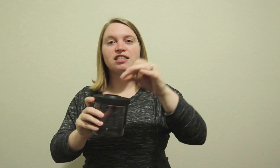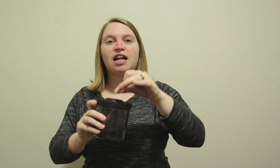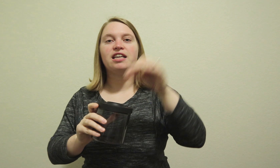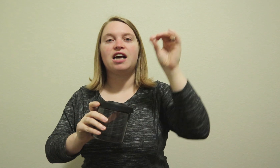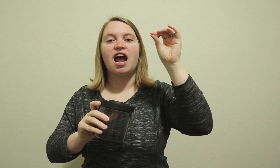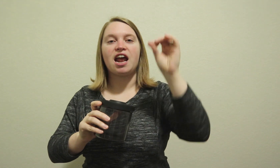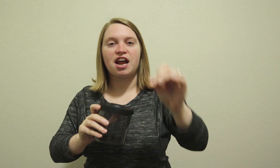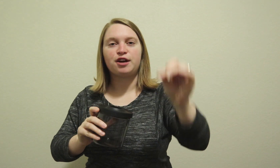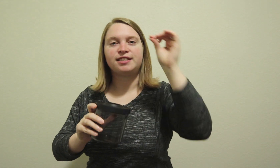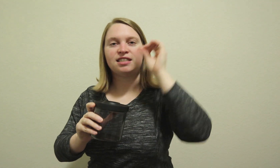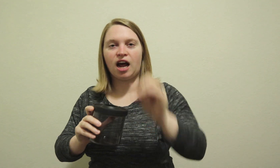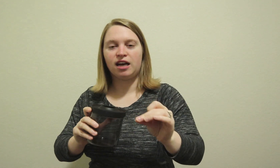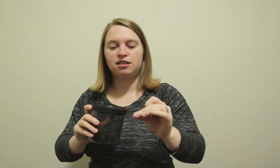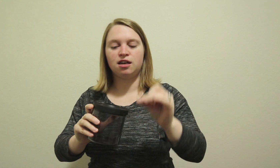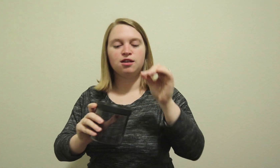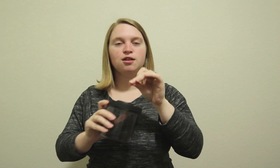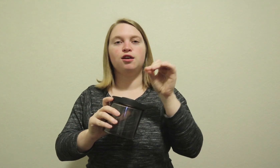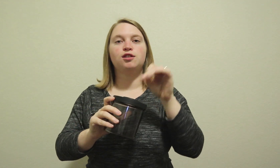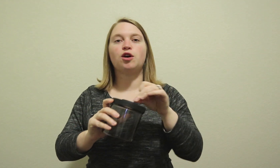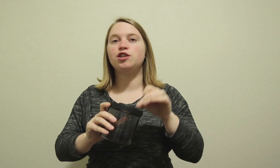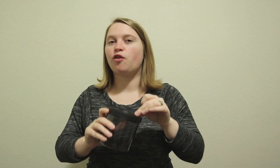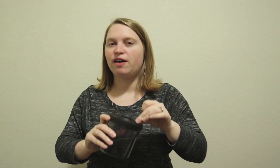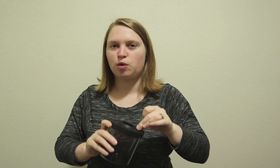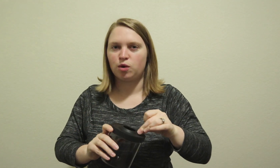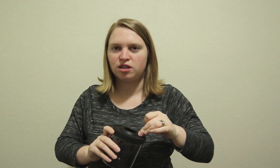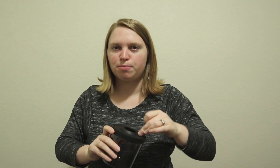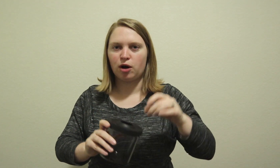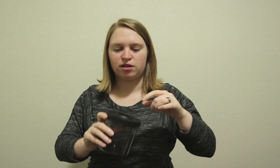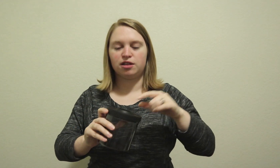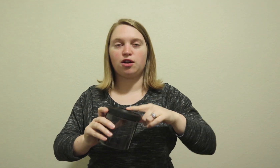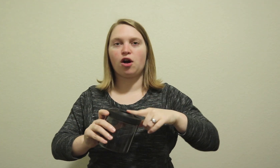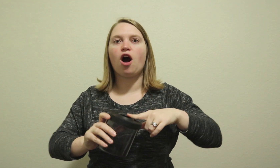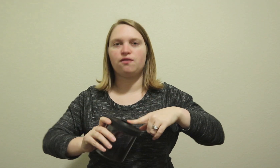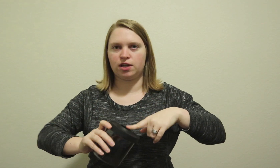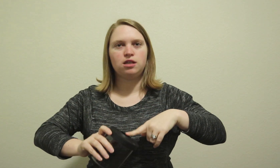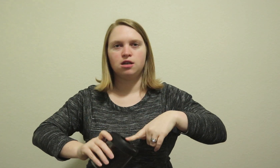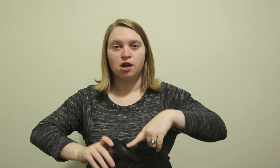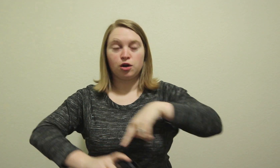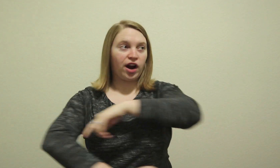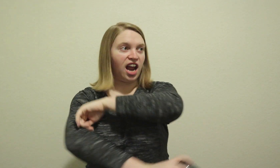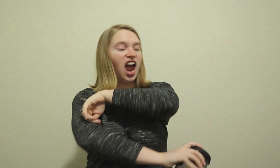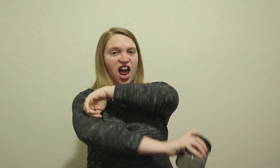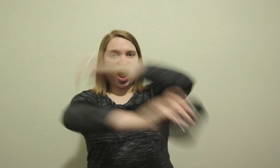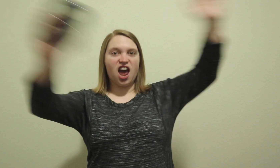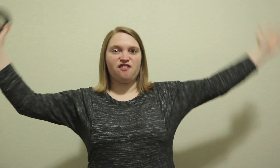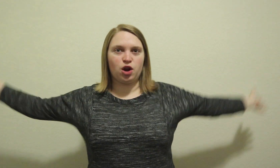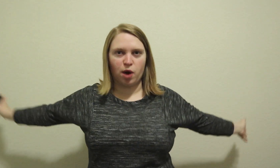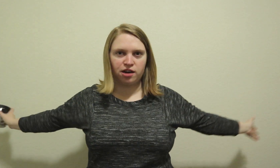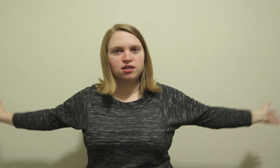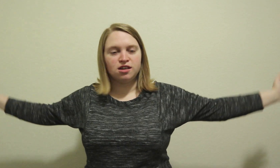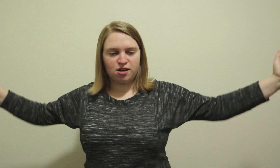It's like airtight so you don't have to worry about your coffee going everywhere